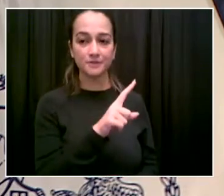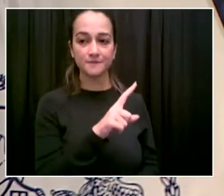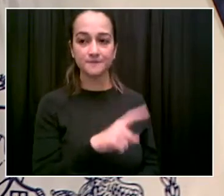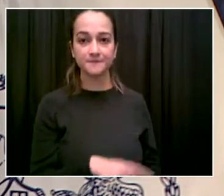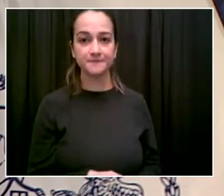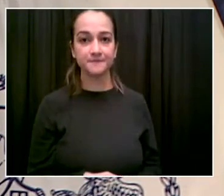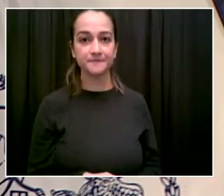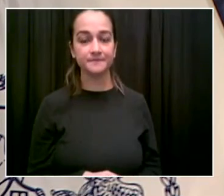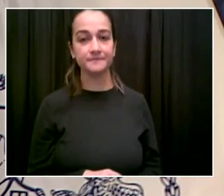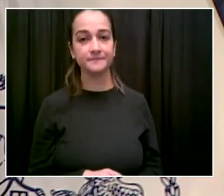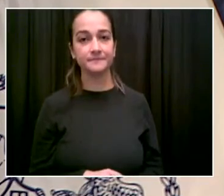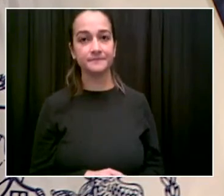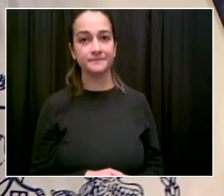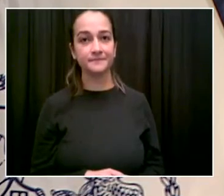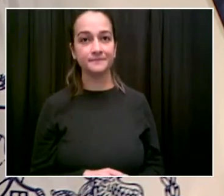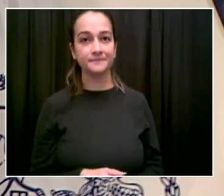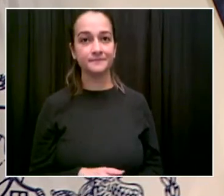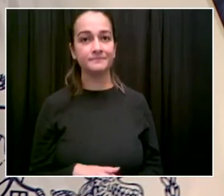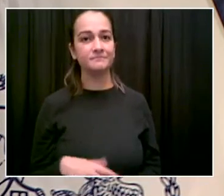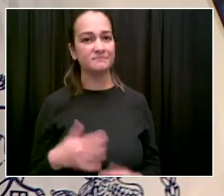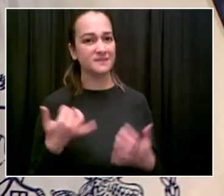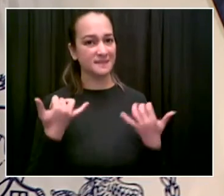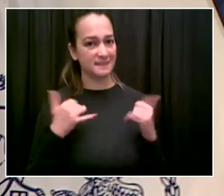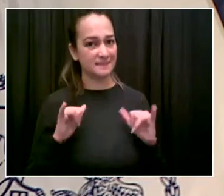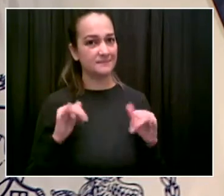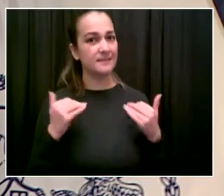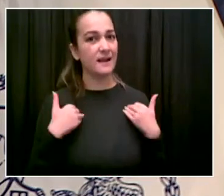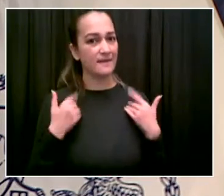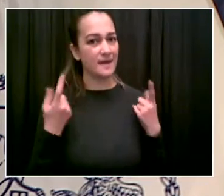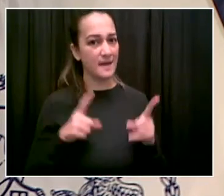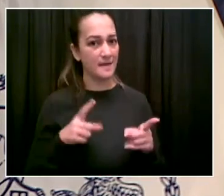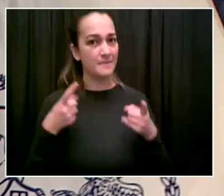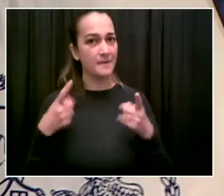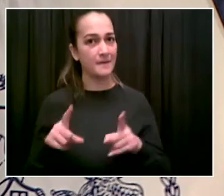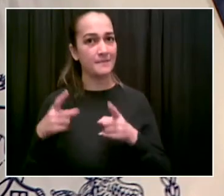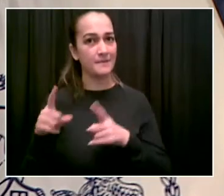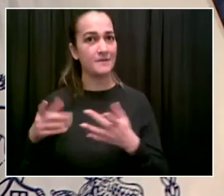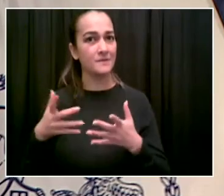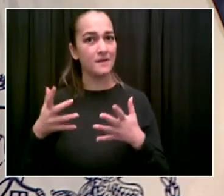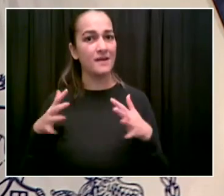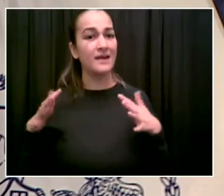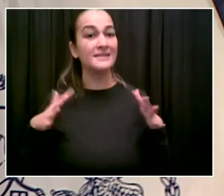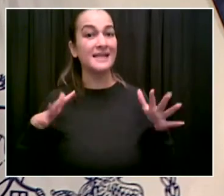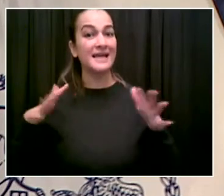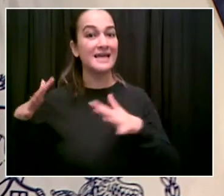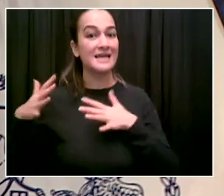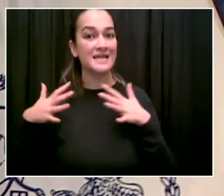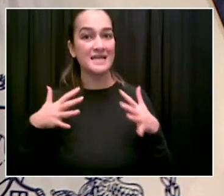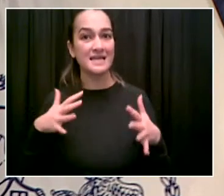Reporter: AND ygo% e■ AND